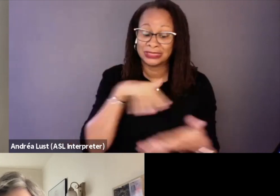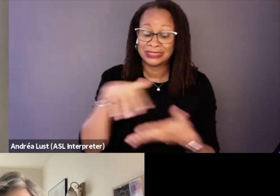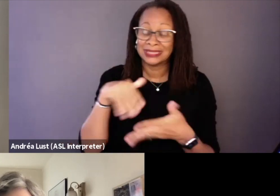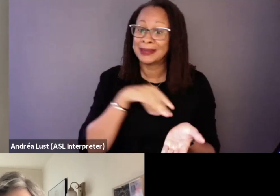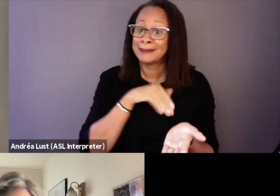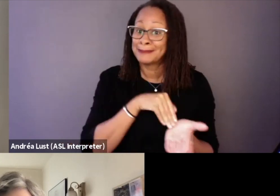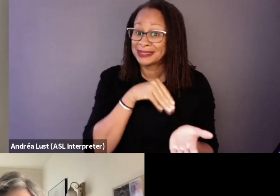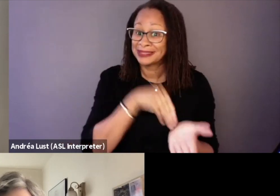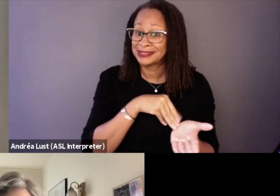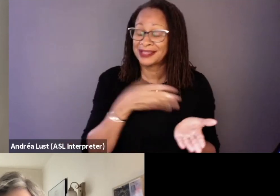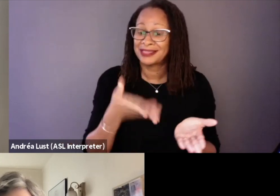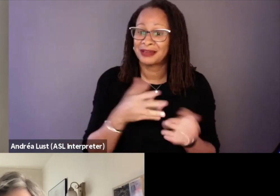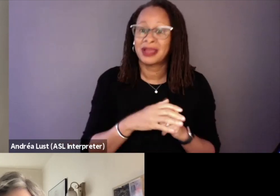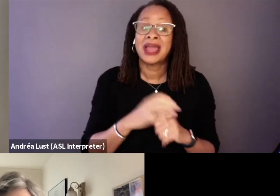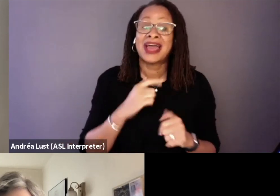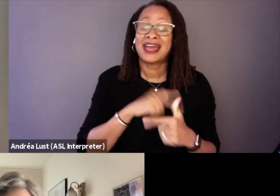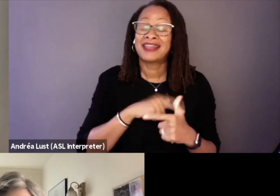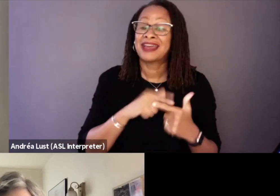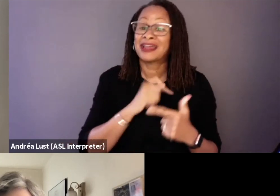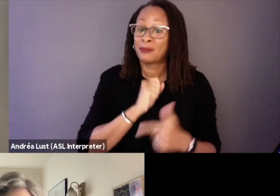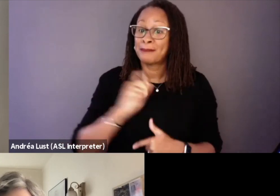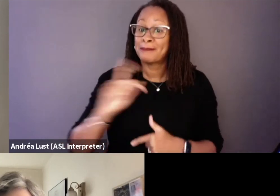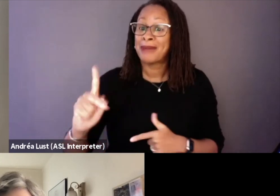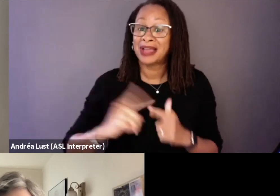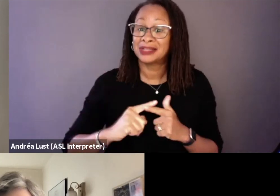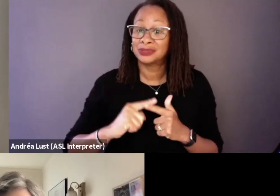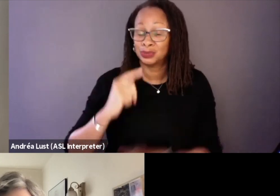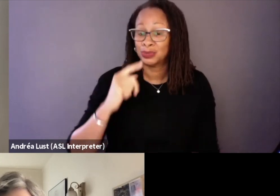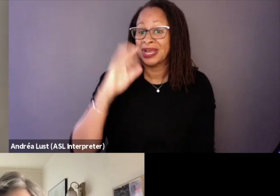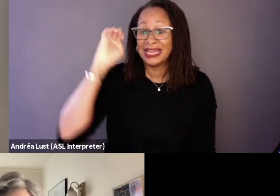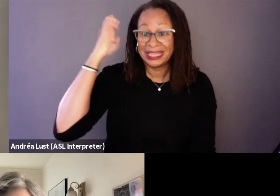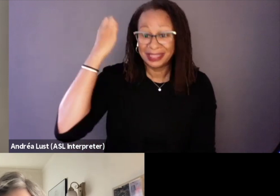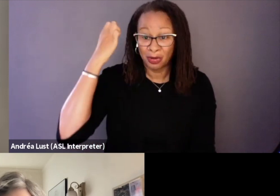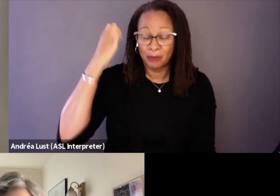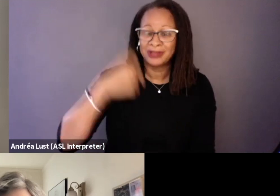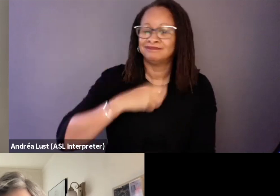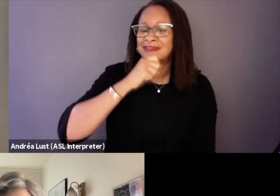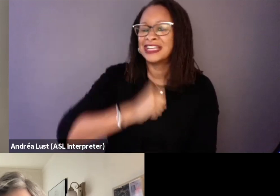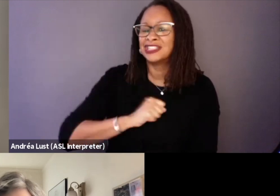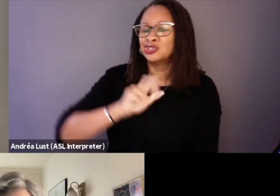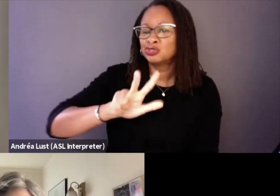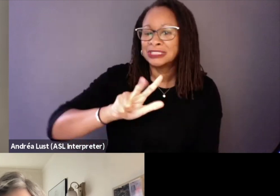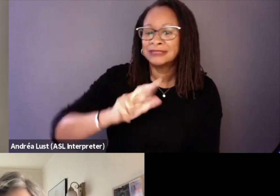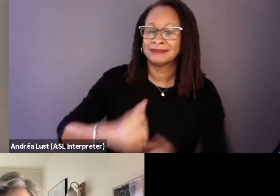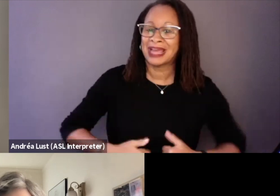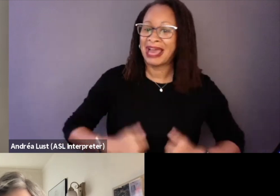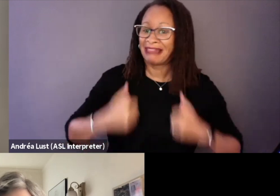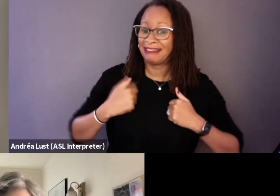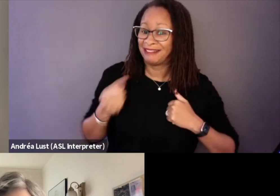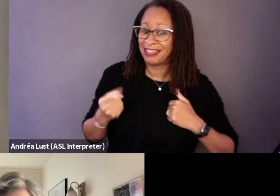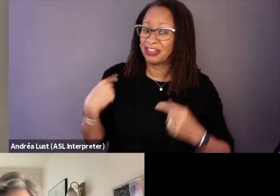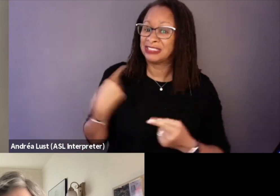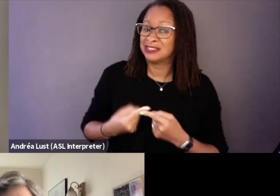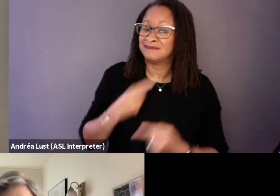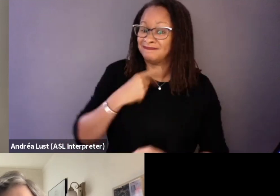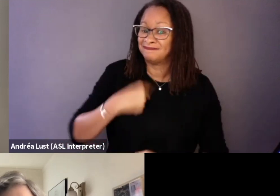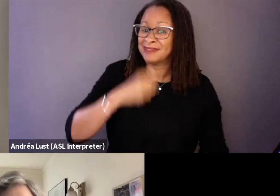I think I was three when we moved to Ethiopia and I lived there until I was 16. Wow.